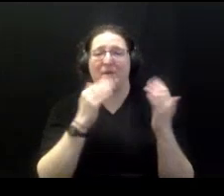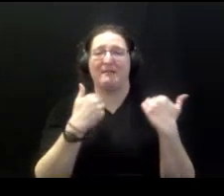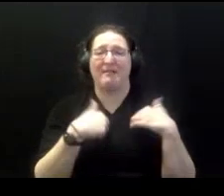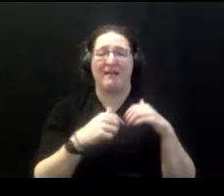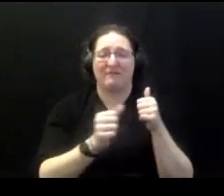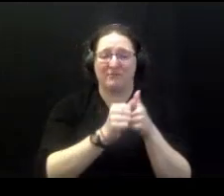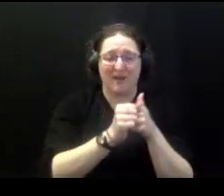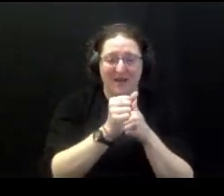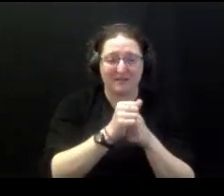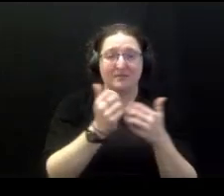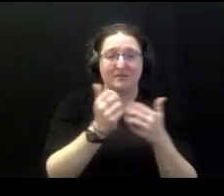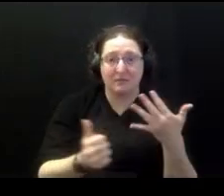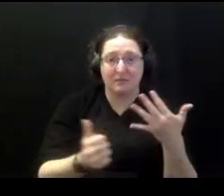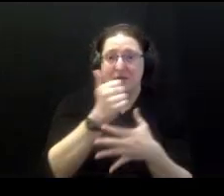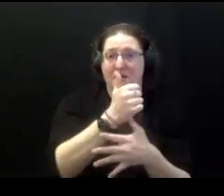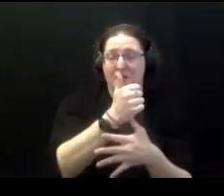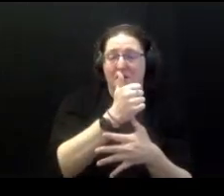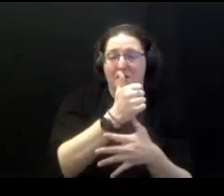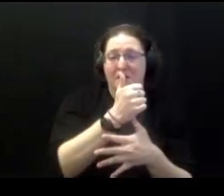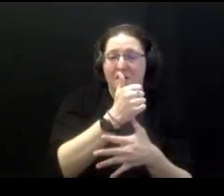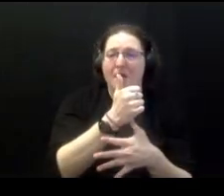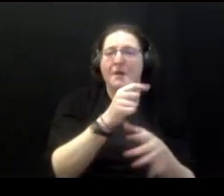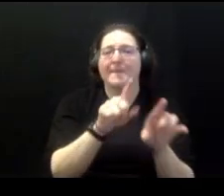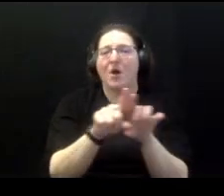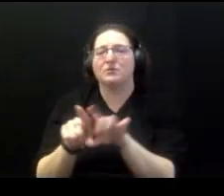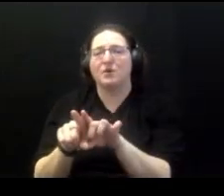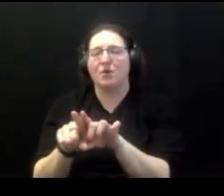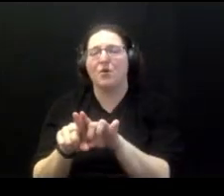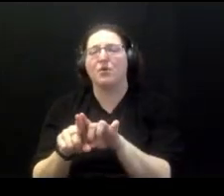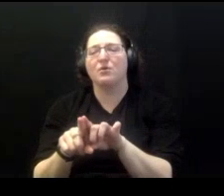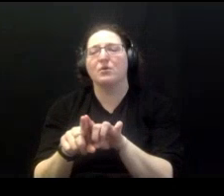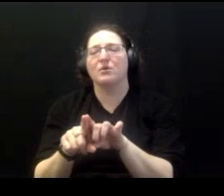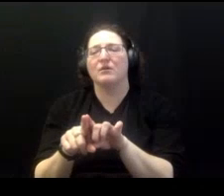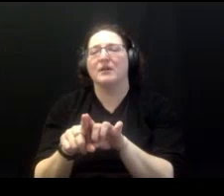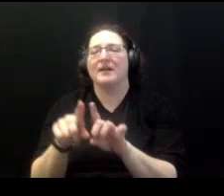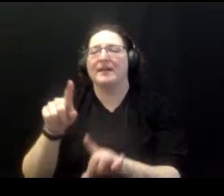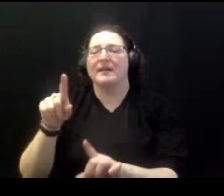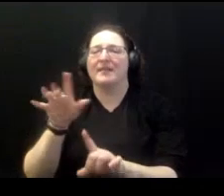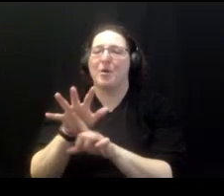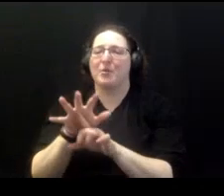the most significant public health risk but also the populations and areas of the state that may